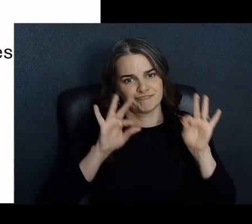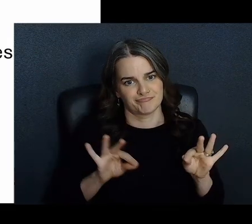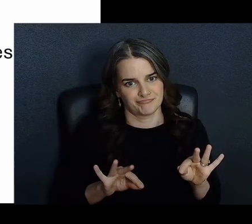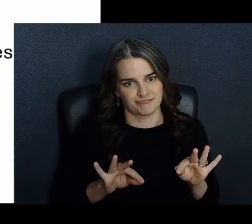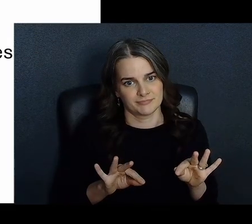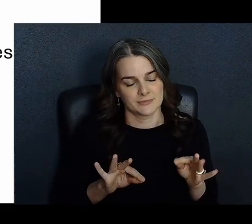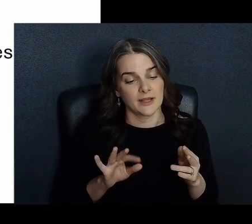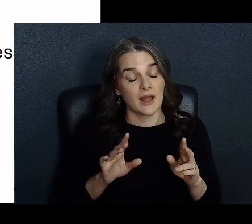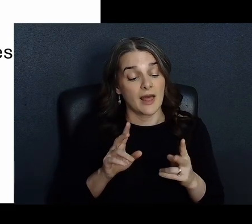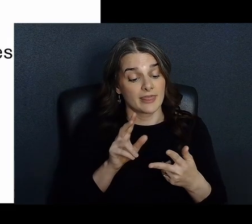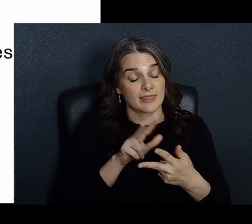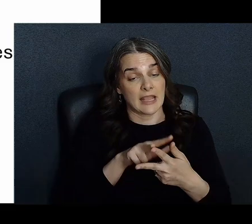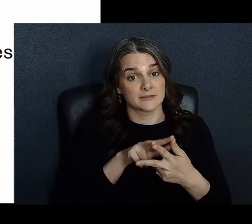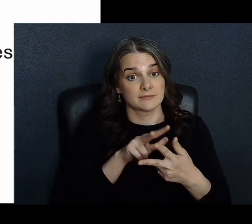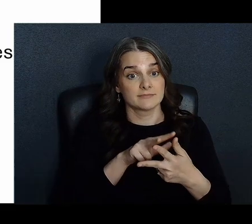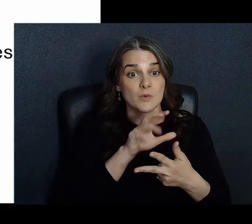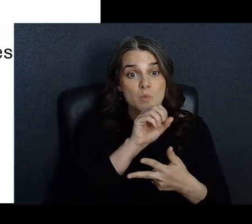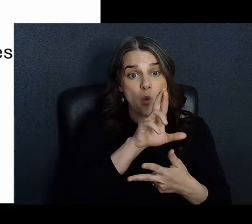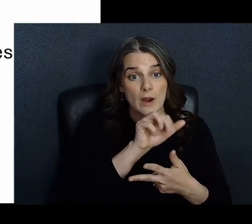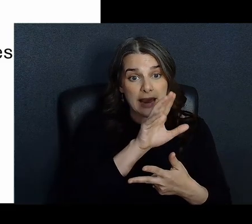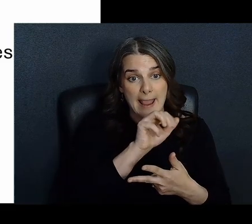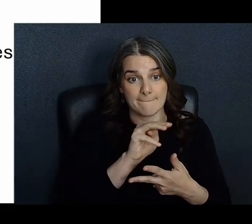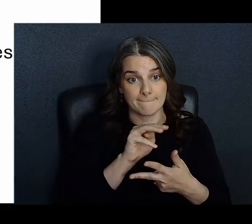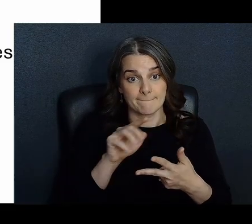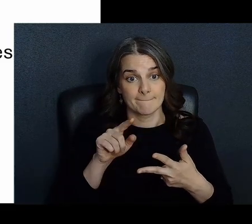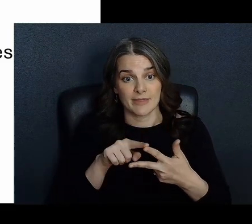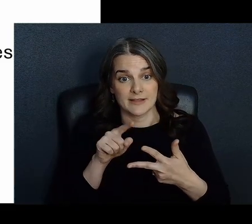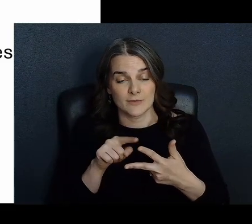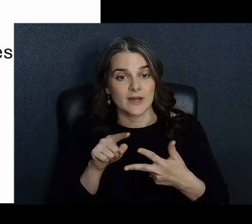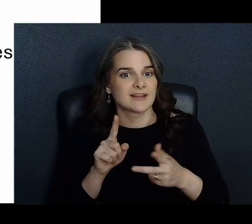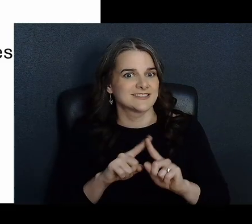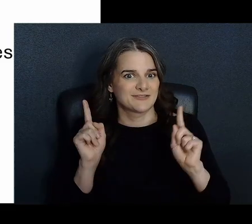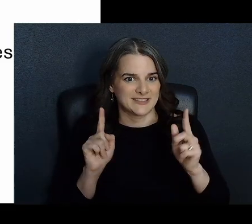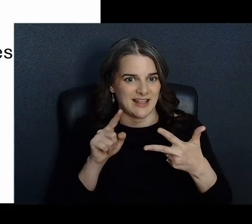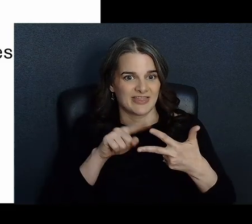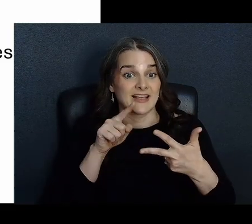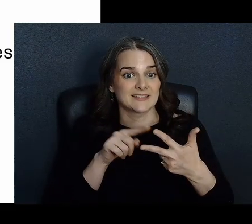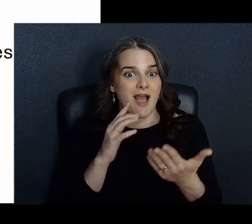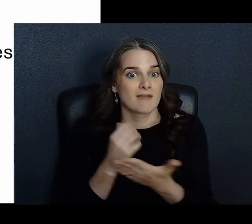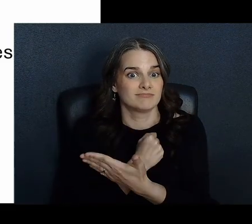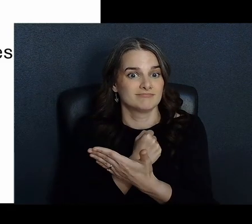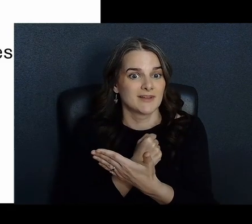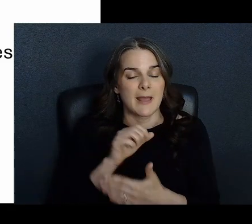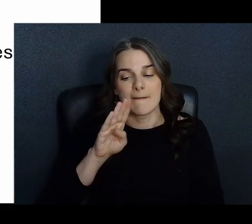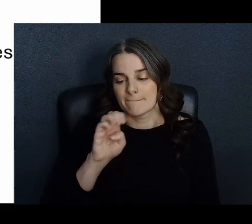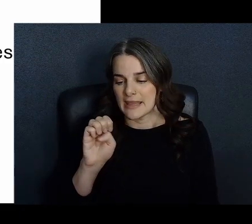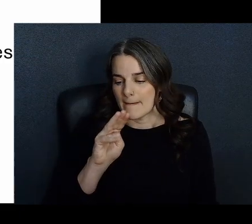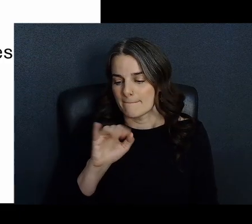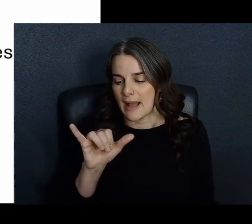for example, it also allows you to take advantage of something called Be My Eyes, which is an app you can download on your phone.